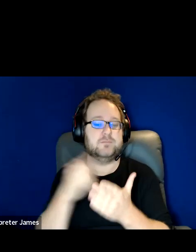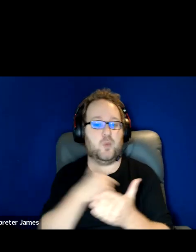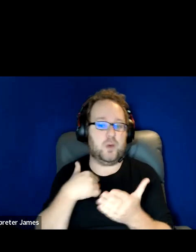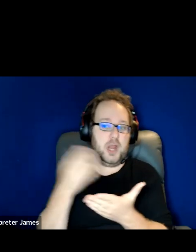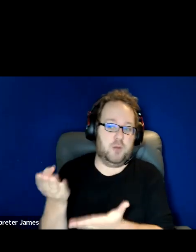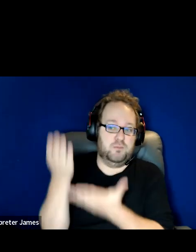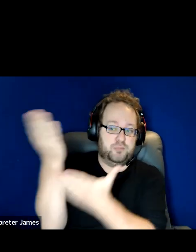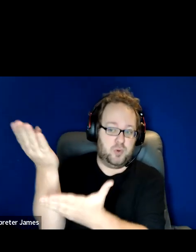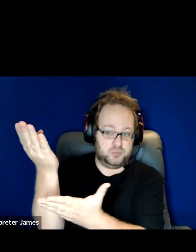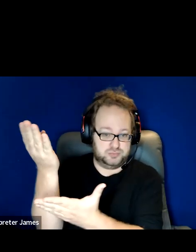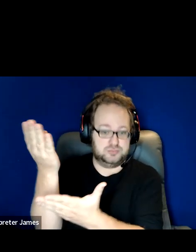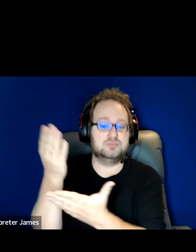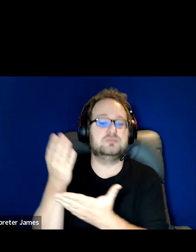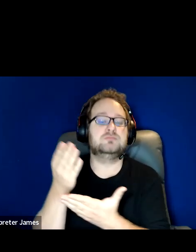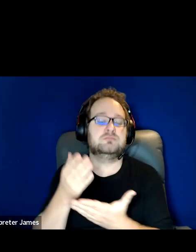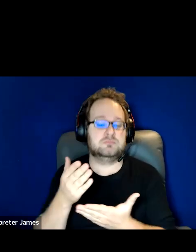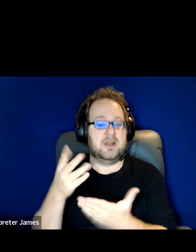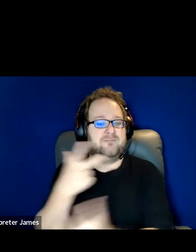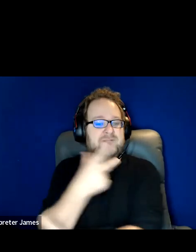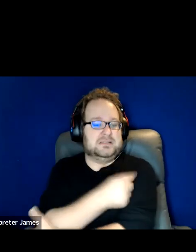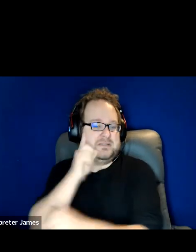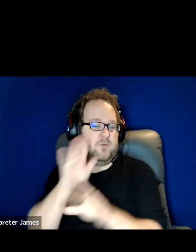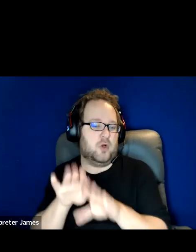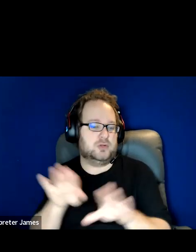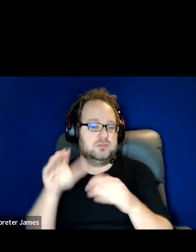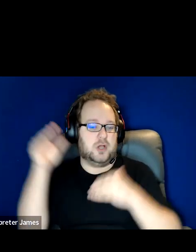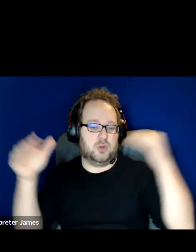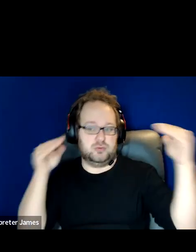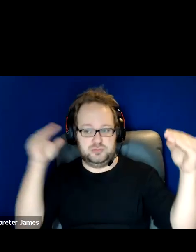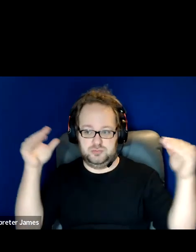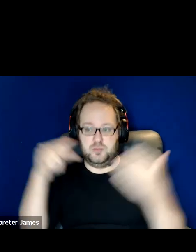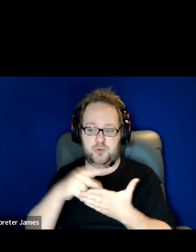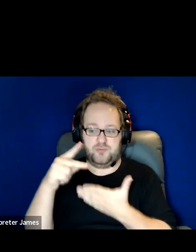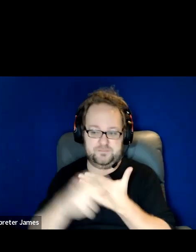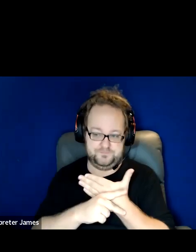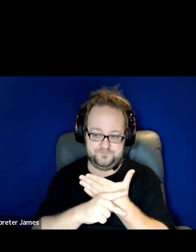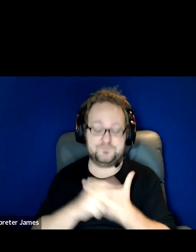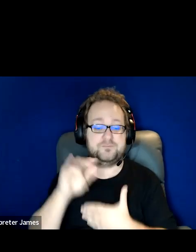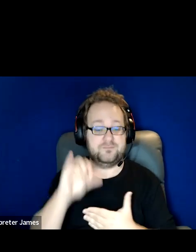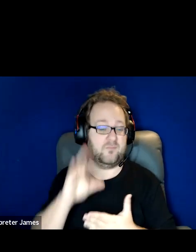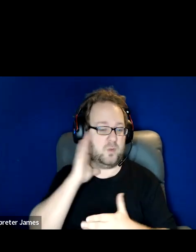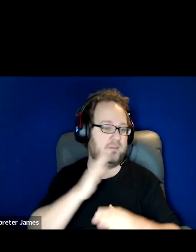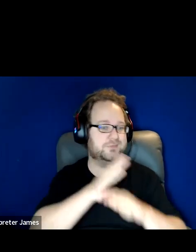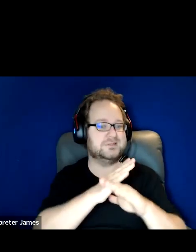These programs will not only help with our routine immunization coverage to protect Americans from vaccine